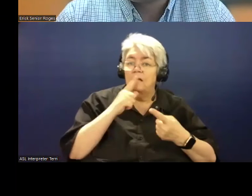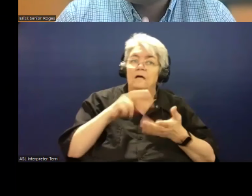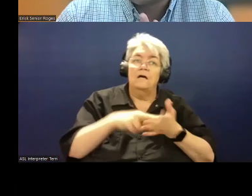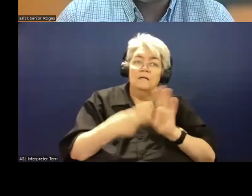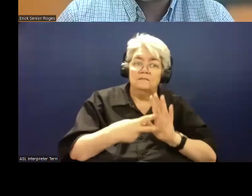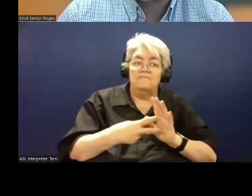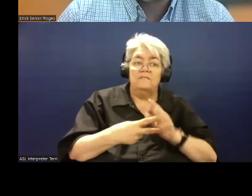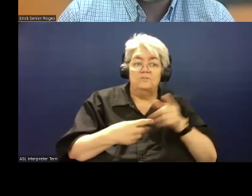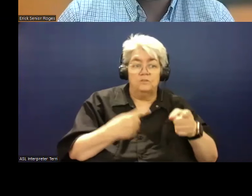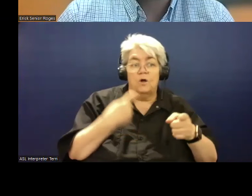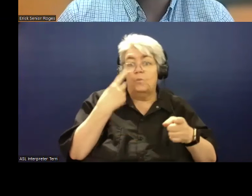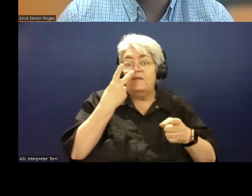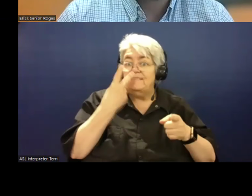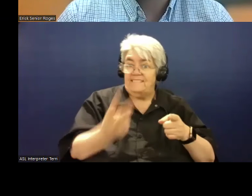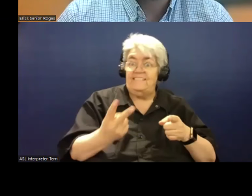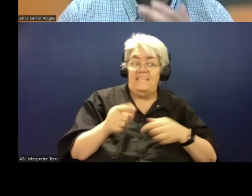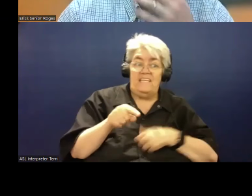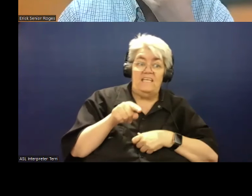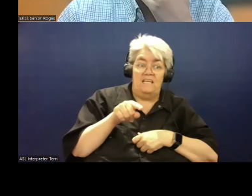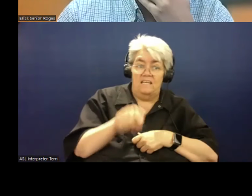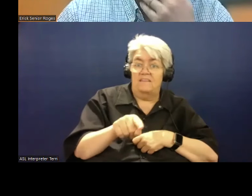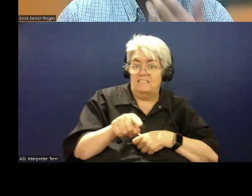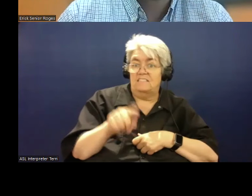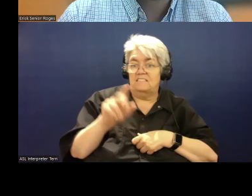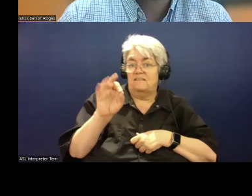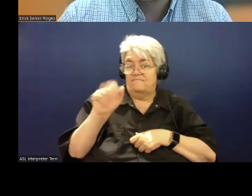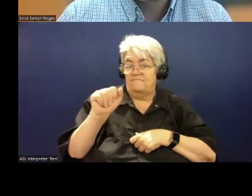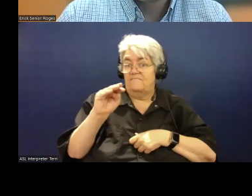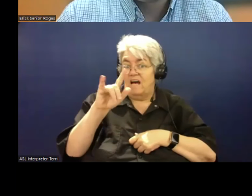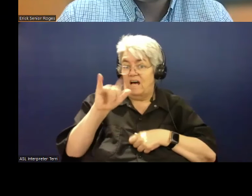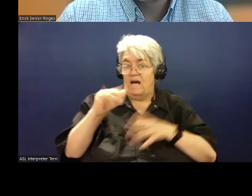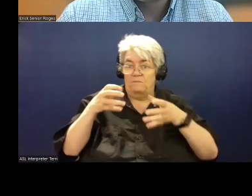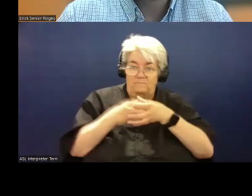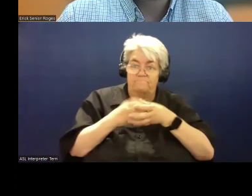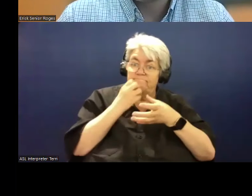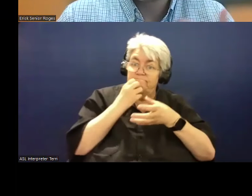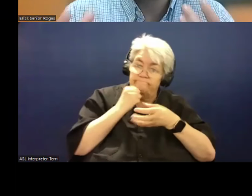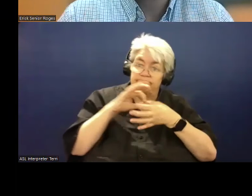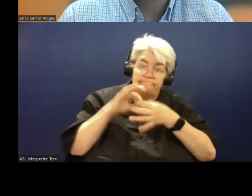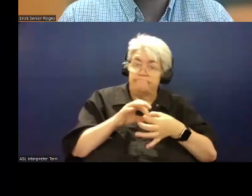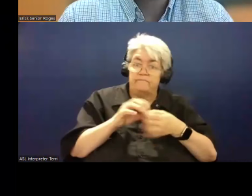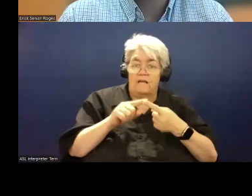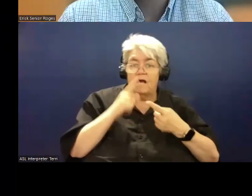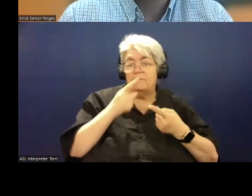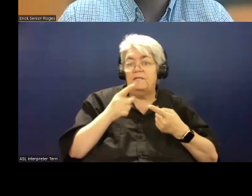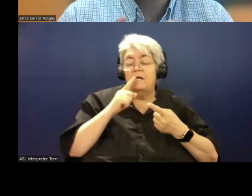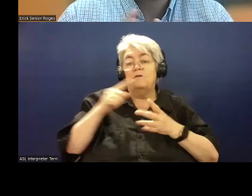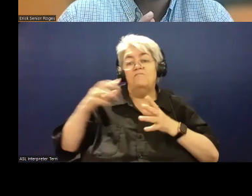WE CAN SEE HOW THIS IS PROTECTIVE. THIS ORIENTATION TOWARDS THE FAMILY IS NOT